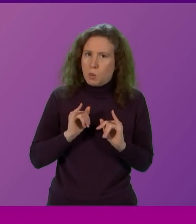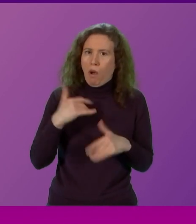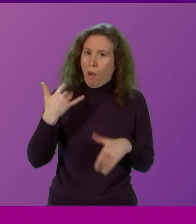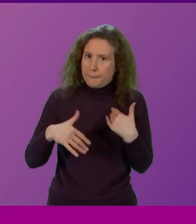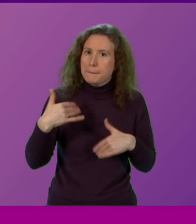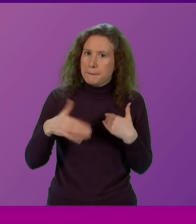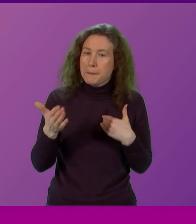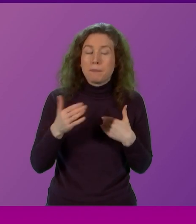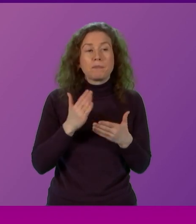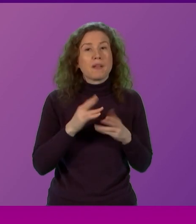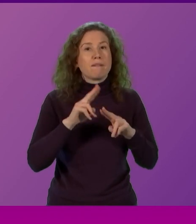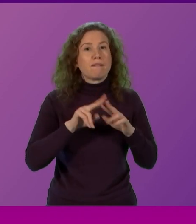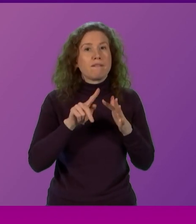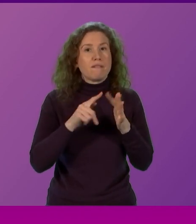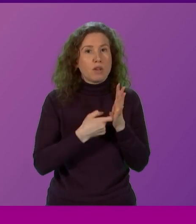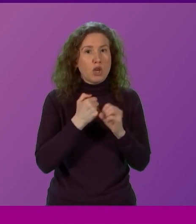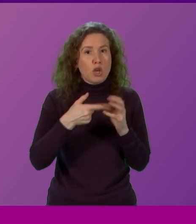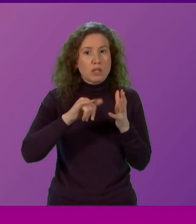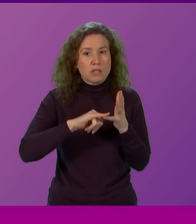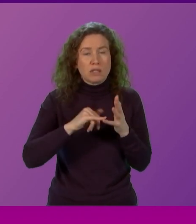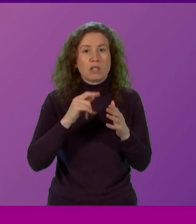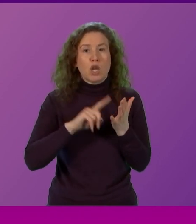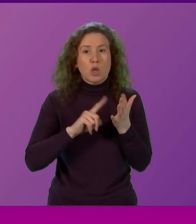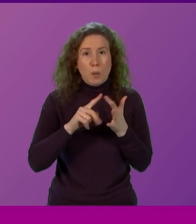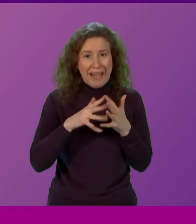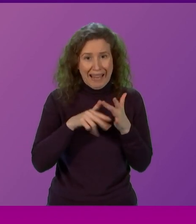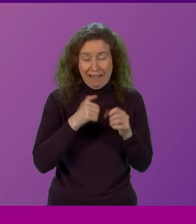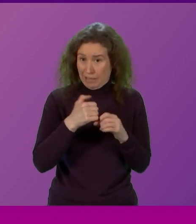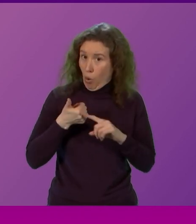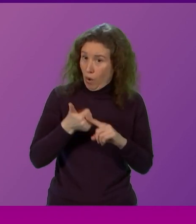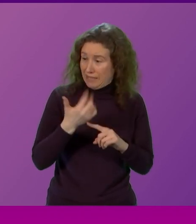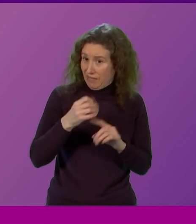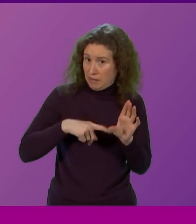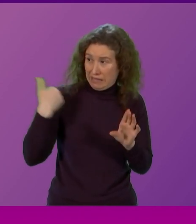Fergus Ewing, a loyalist of 50 years, has called the DRS “wilfully reckless”.